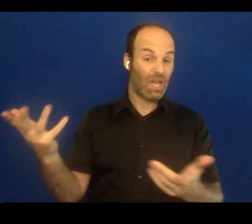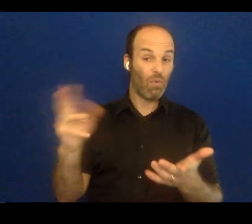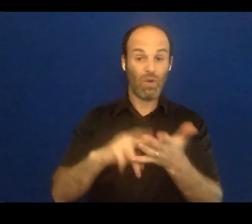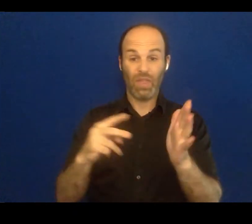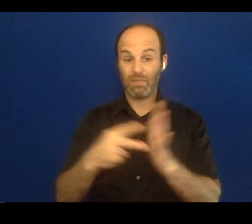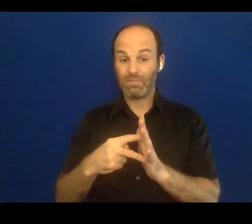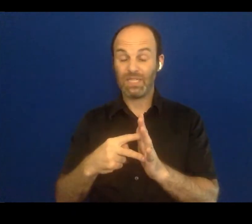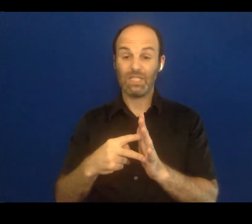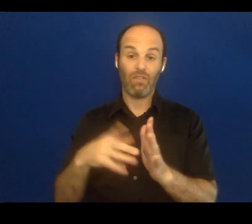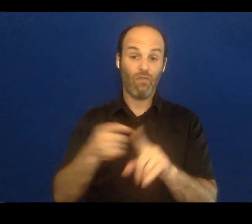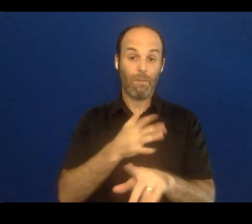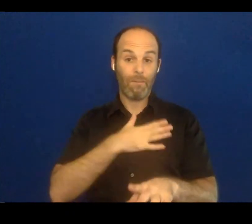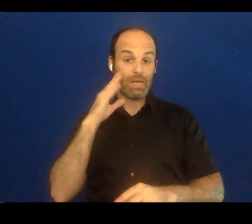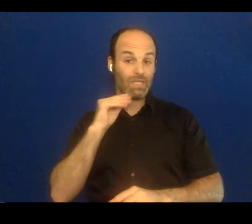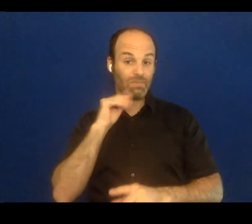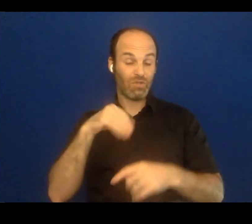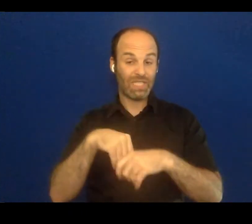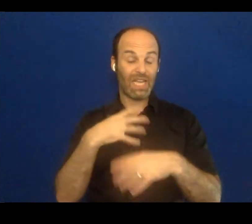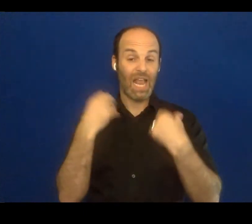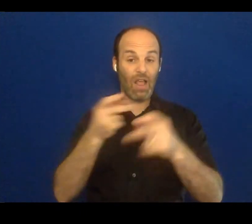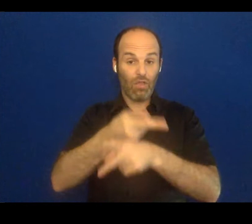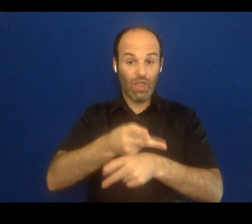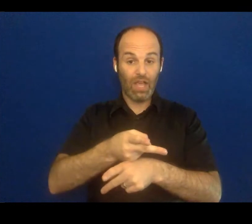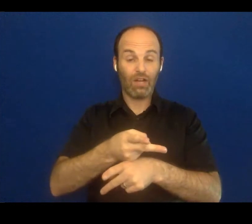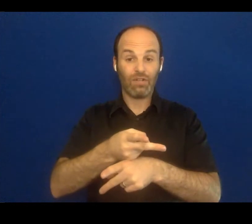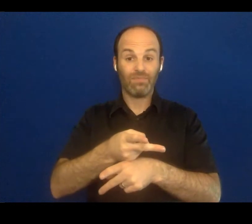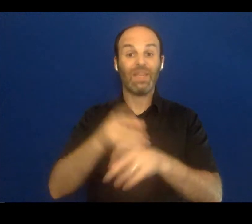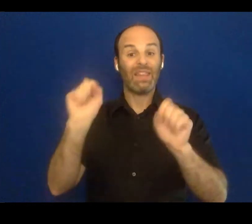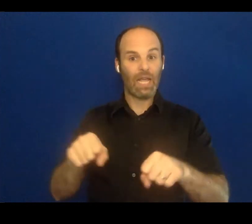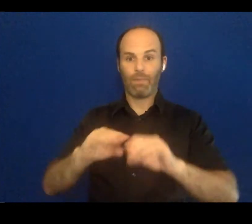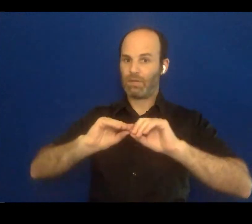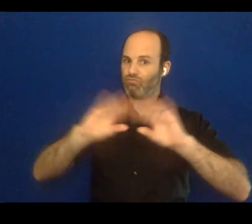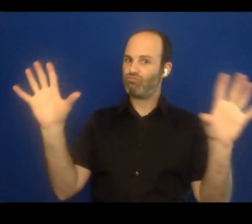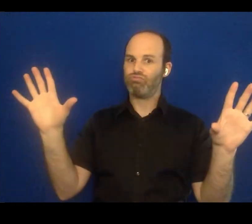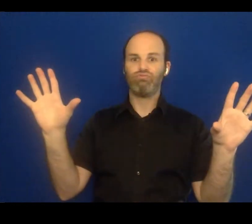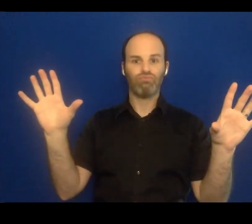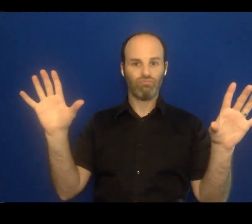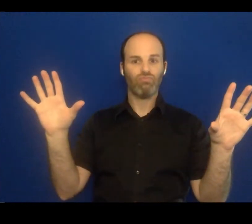LIKE IN THE HEALTHCARE SETTING THAT IS SOMETHING OVERT AND EXPLICIT.